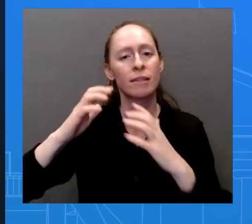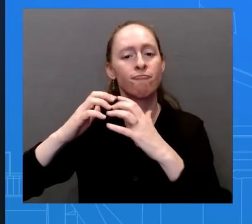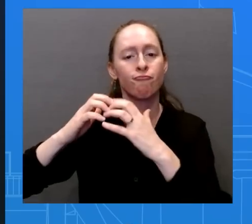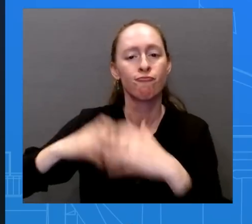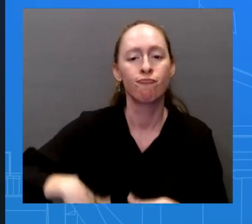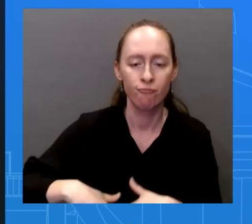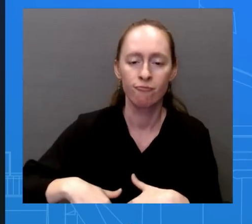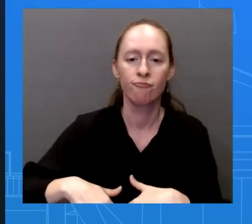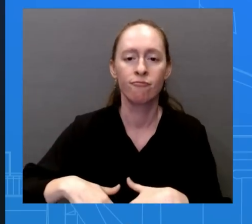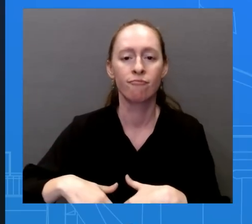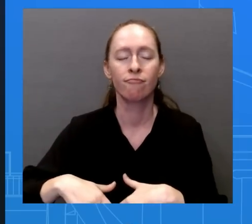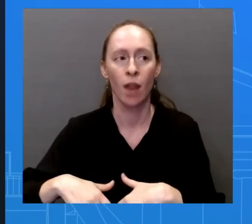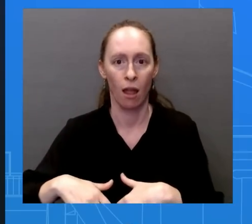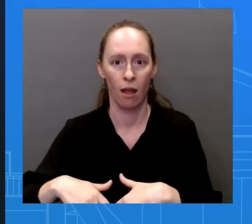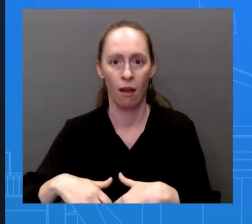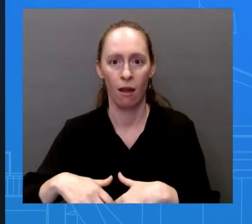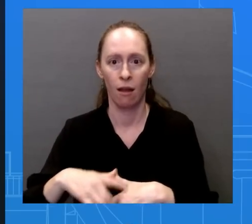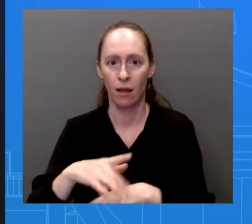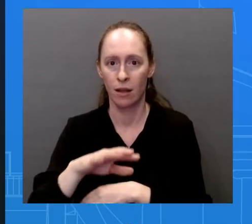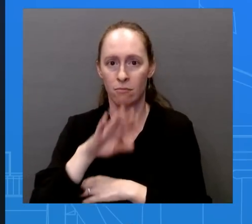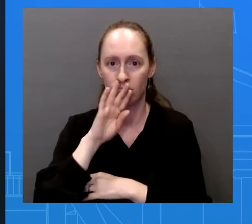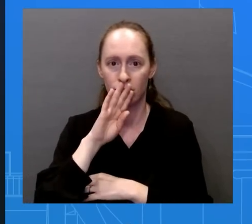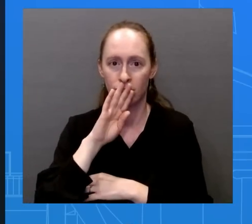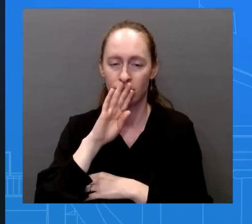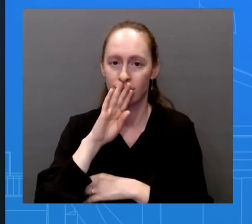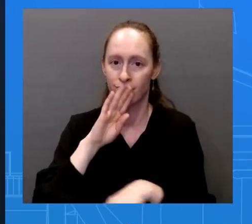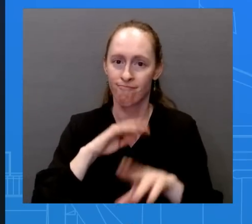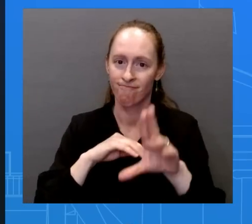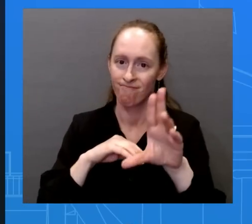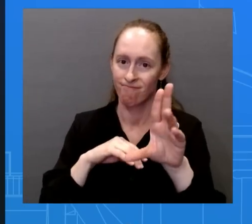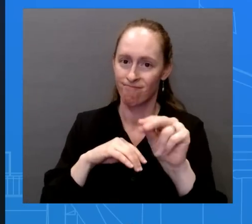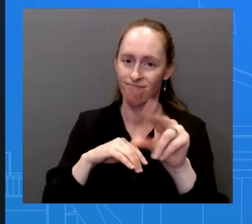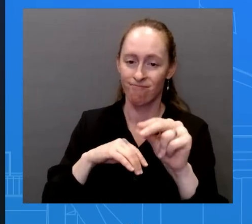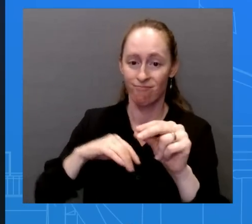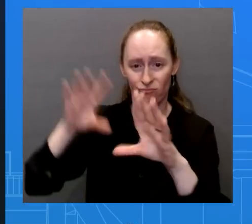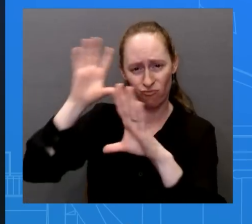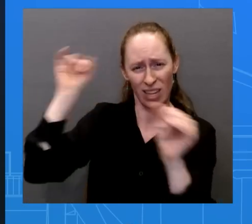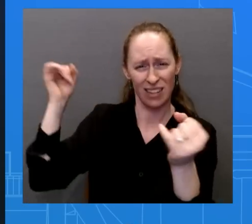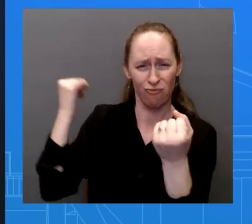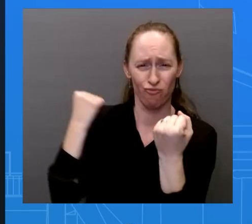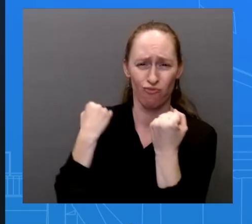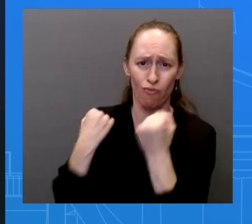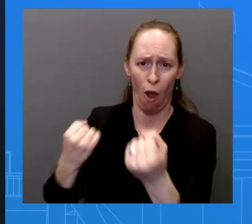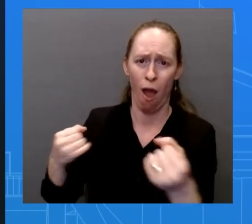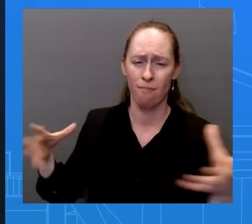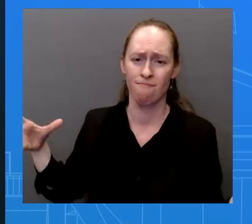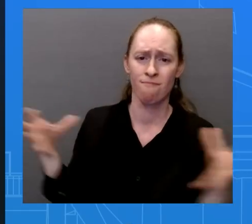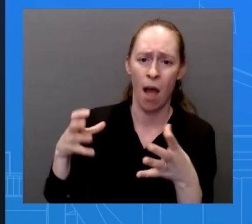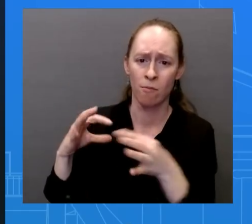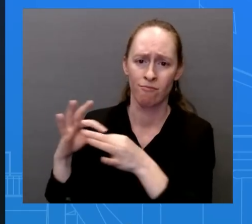is that now we see an alliance that's even stronger than it's been in modern times. Our coalition is strong.